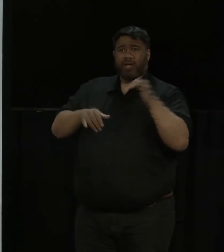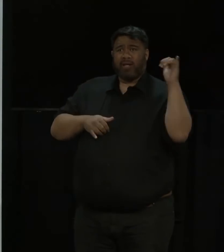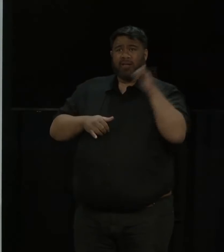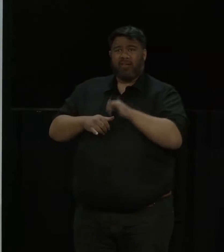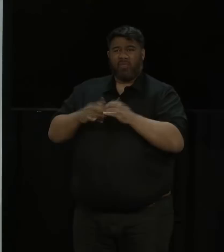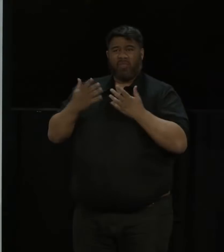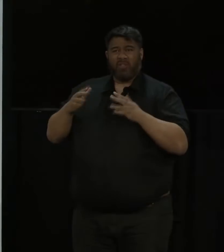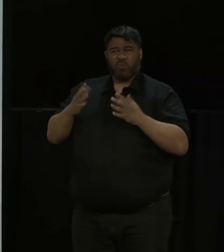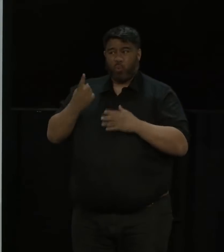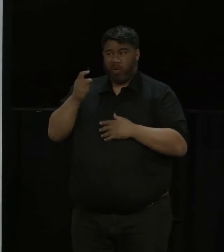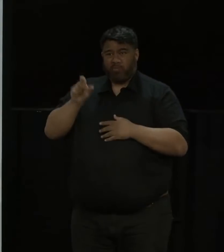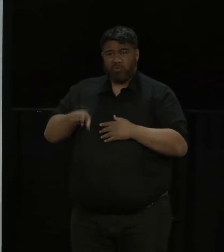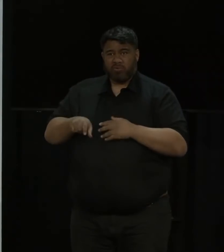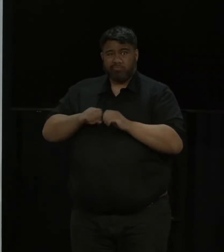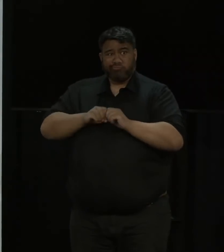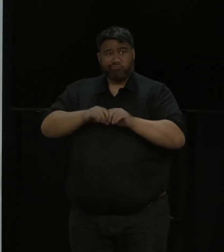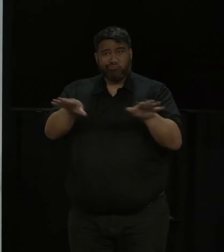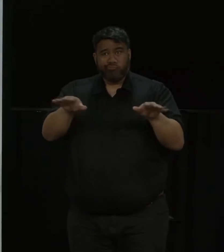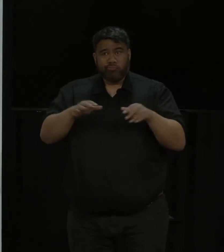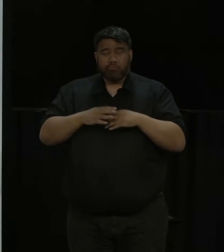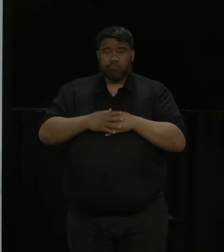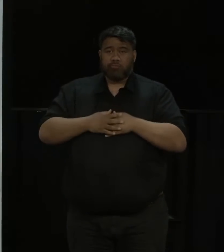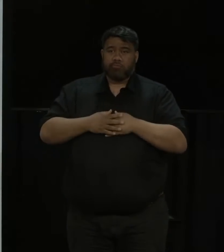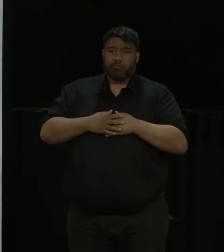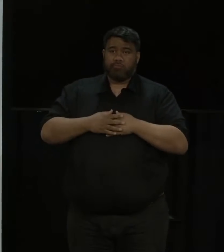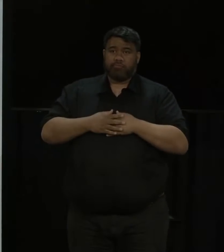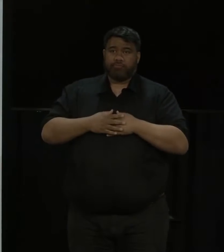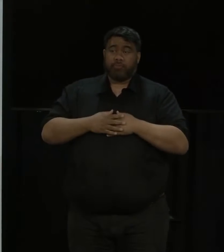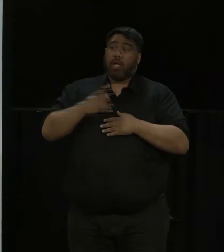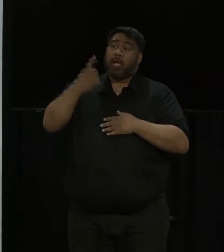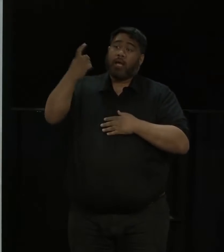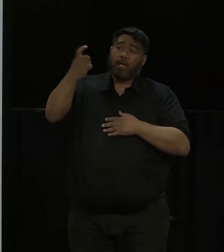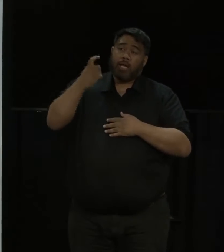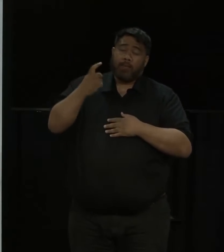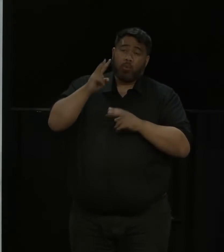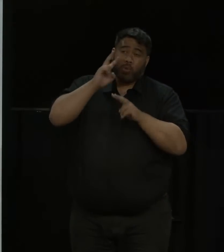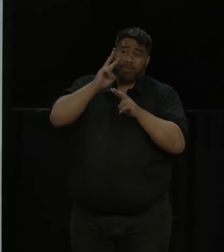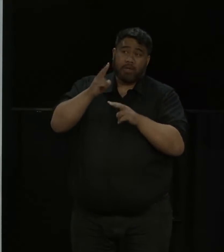traveller coming into New Zealand from Australia. We have always said we would